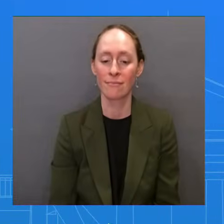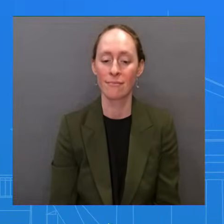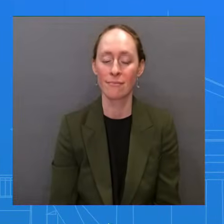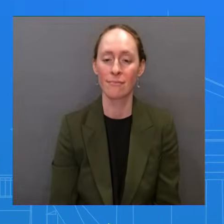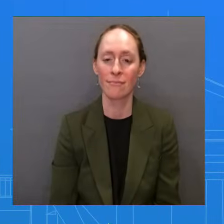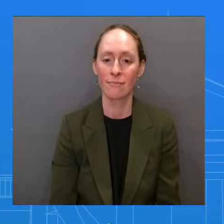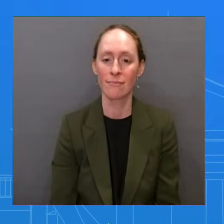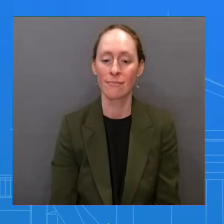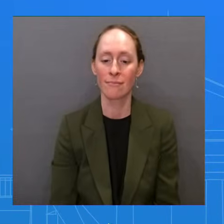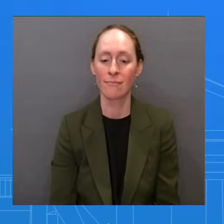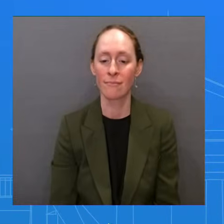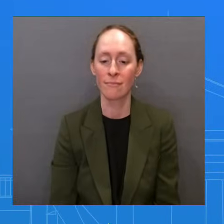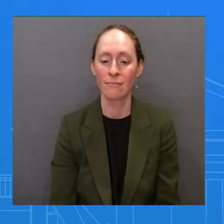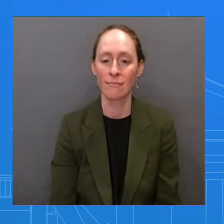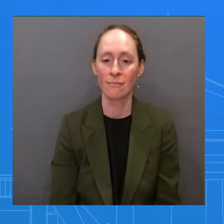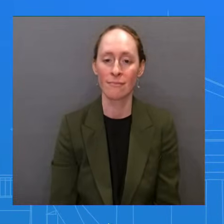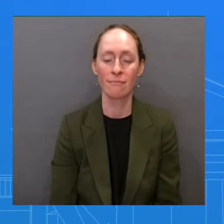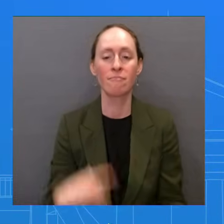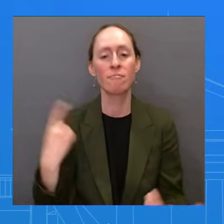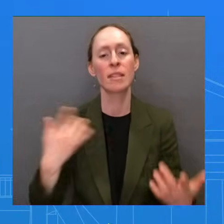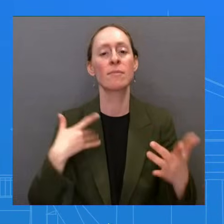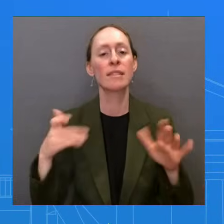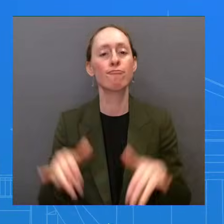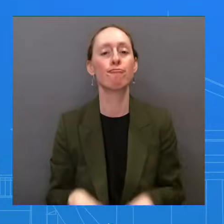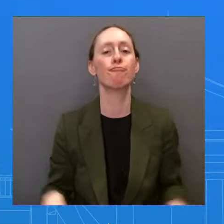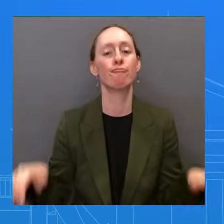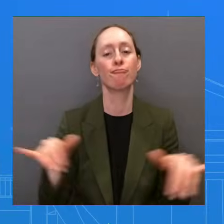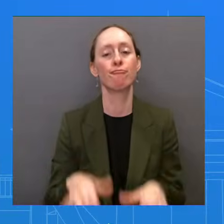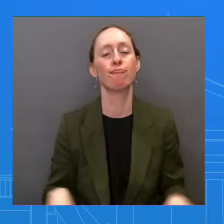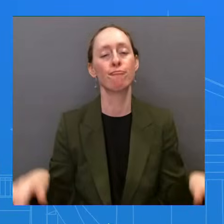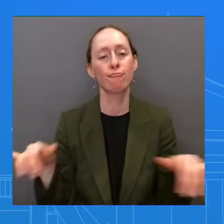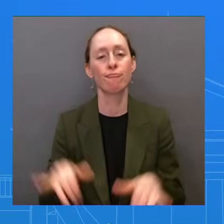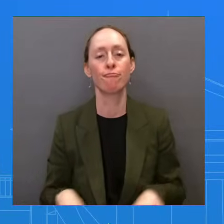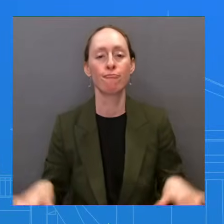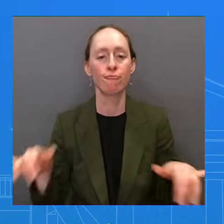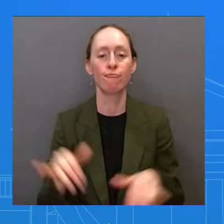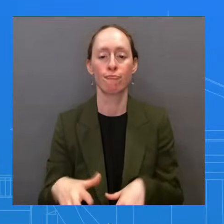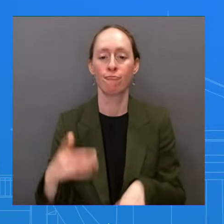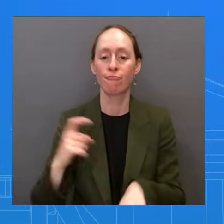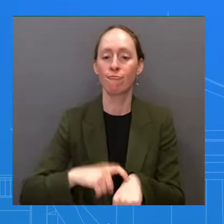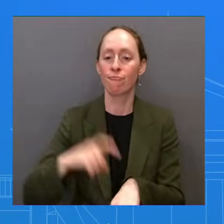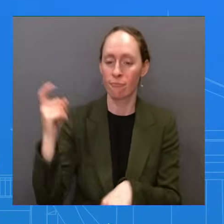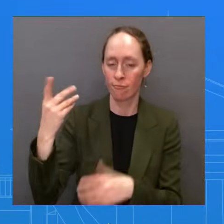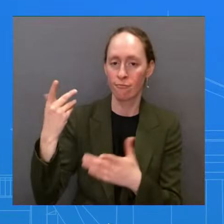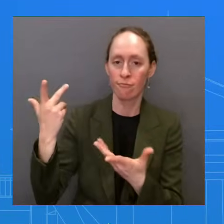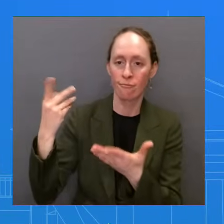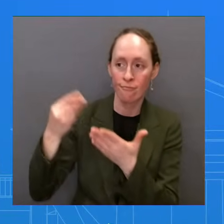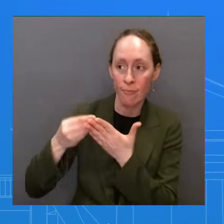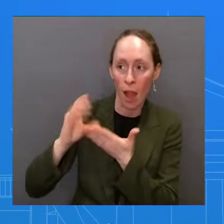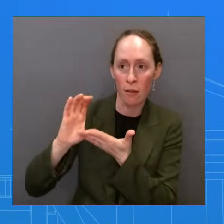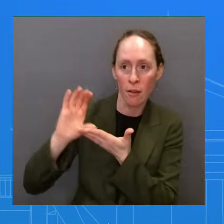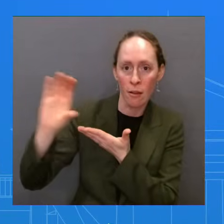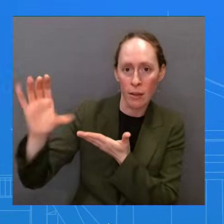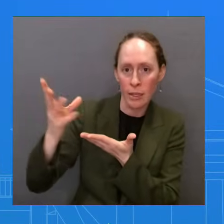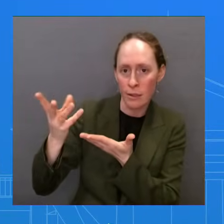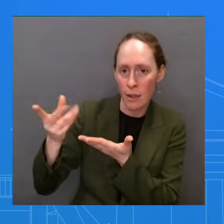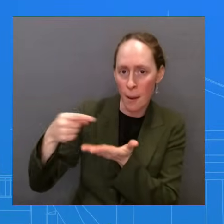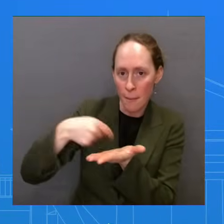about the appropriation process? The Press: Yes. Ms. Jean-Pierre: Okay. So, as it relates to the budget, the spending, appropriations process --